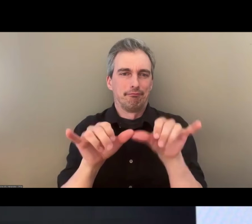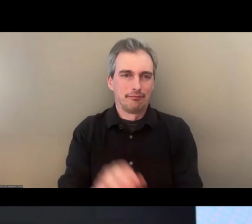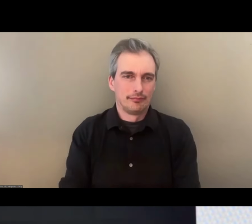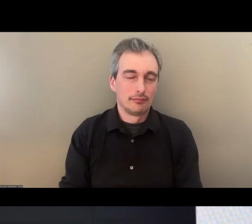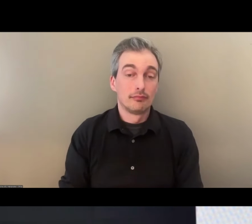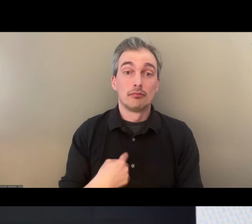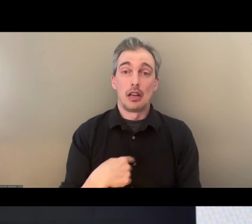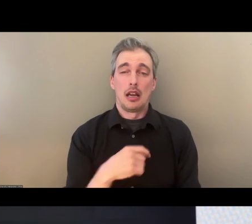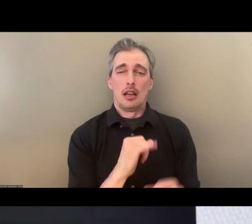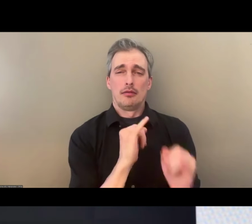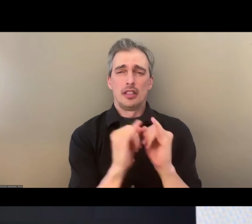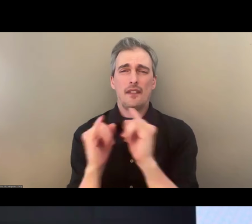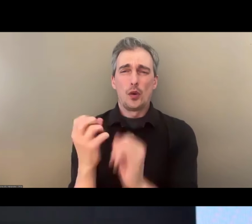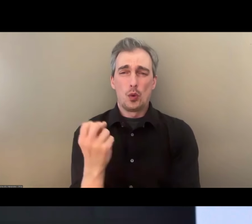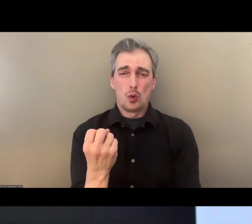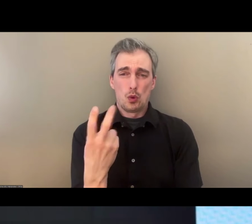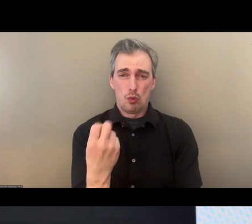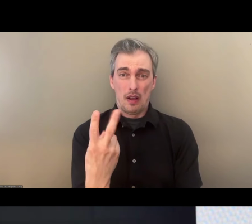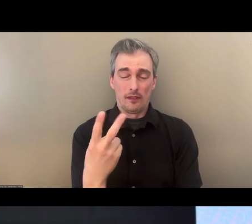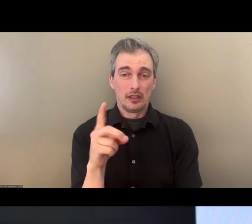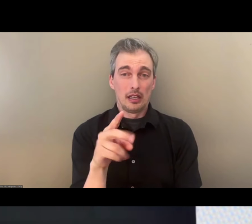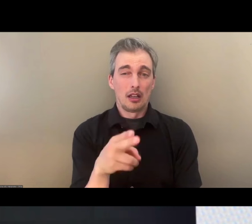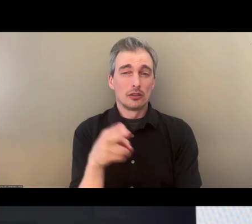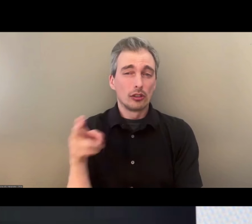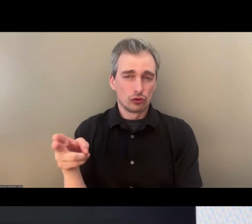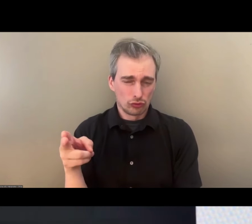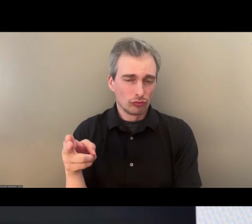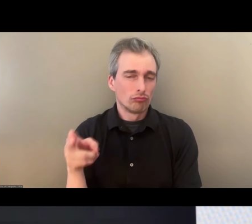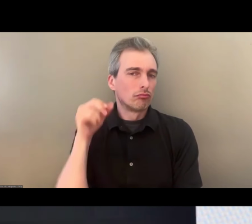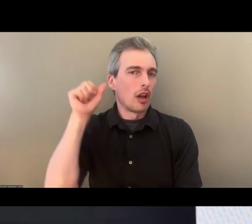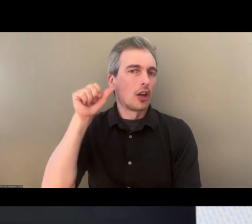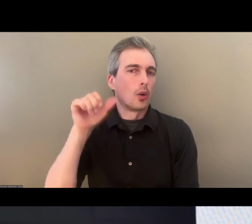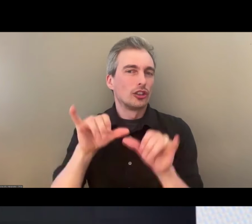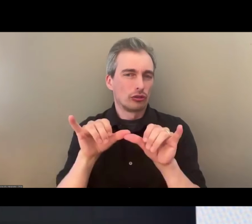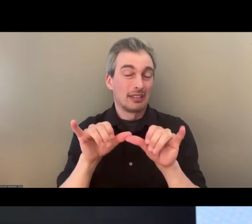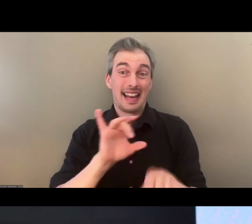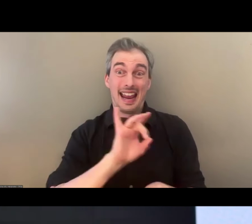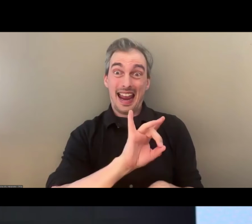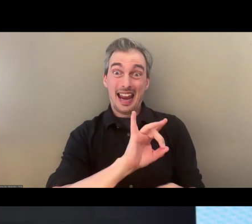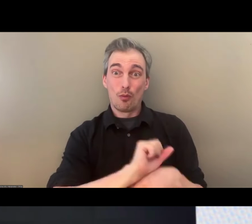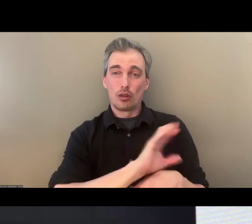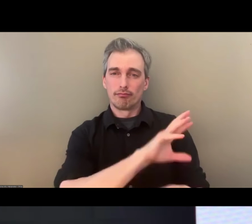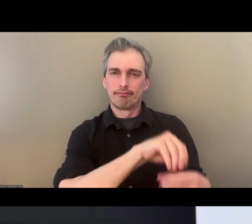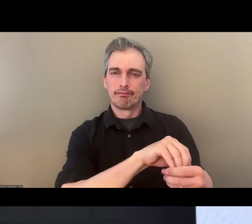8 working in music and 4 in podcasting. And I wanted to share some of the key findings.